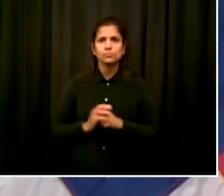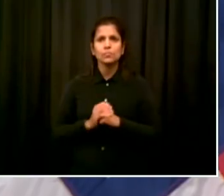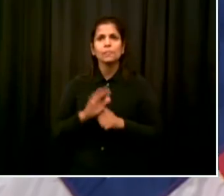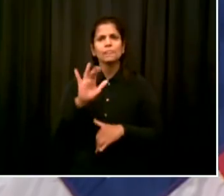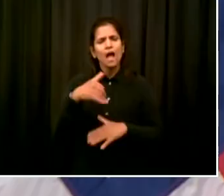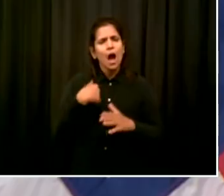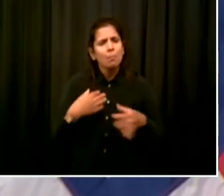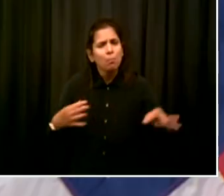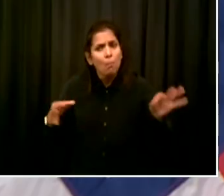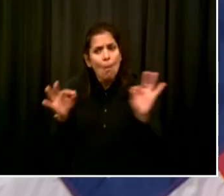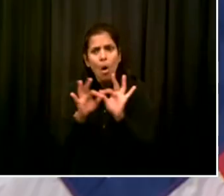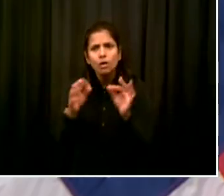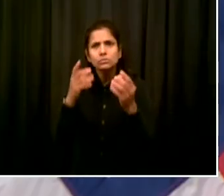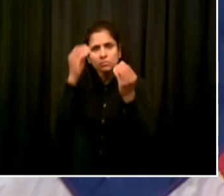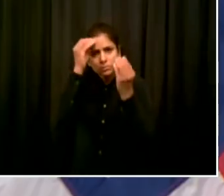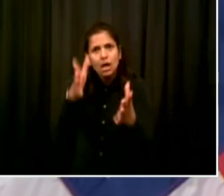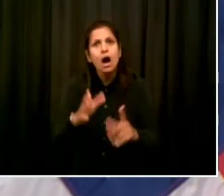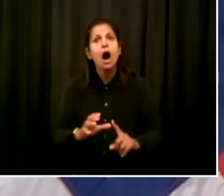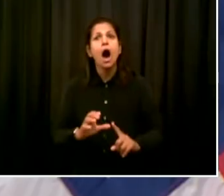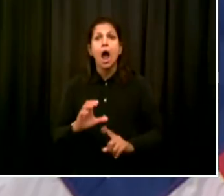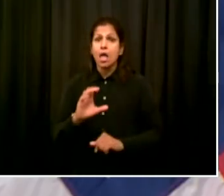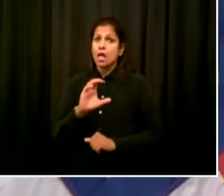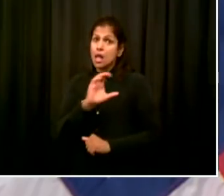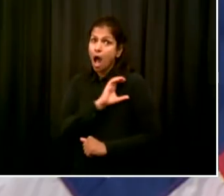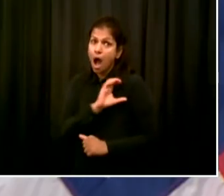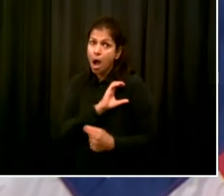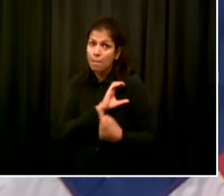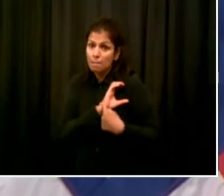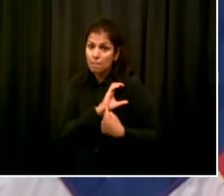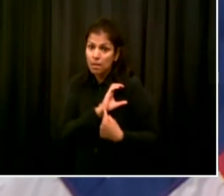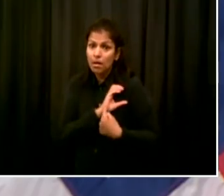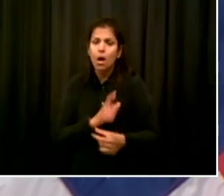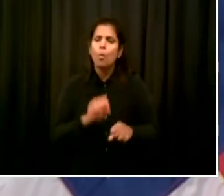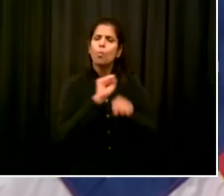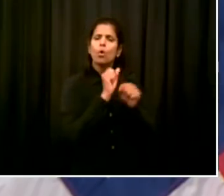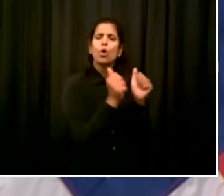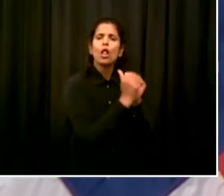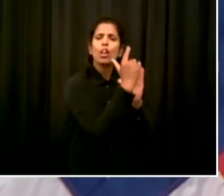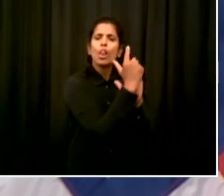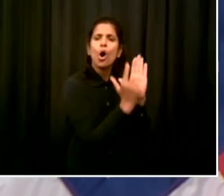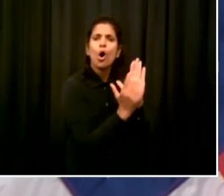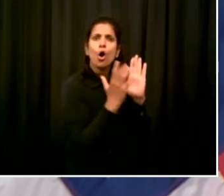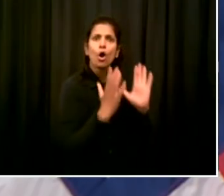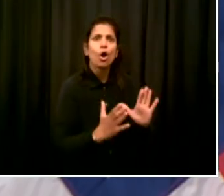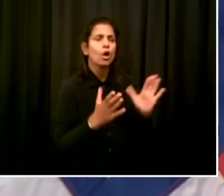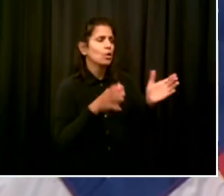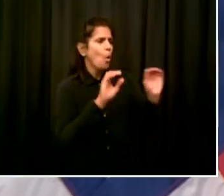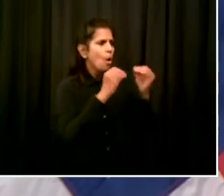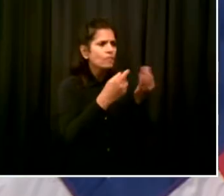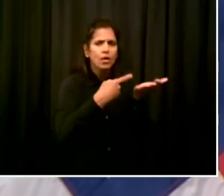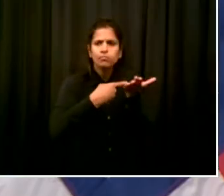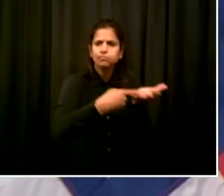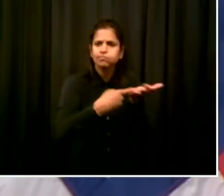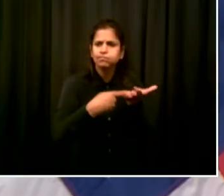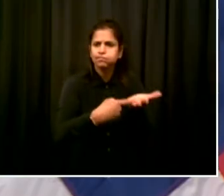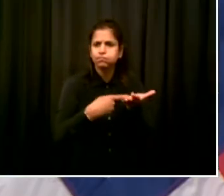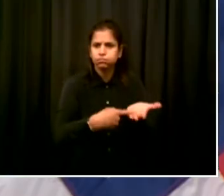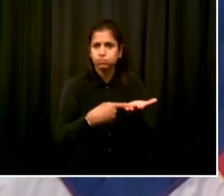PARTNERS . BELIEVMEE THE PROSECUTORS ARE ICSK OFSEEING MY FACE IN TERYR MAHONAN'S FACE .